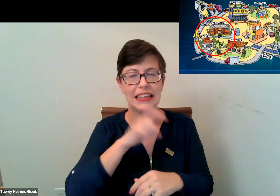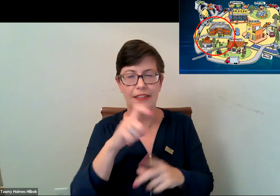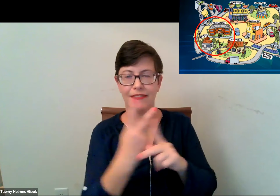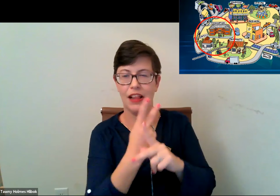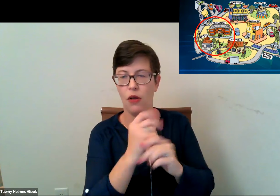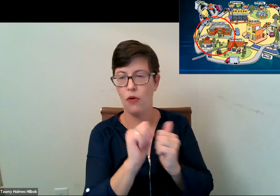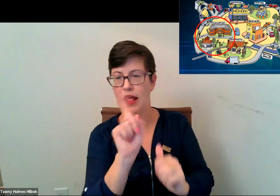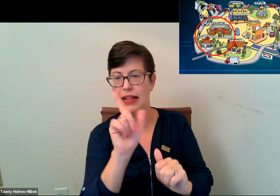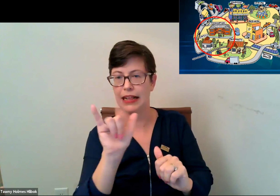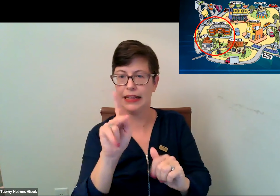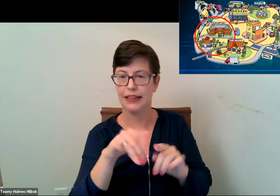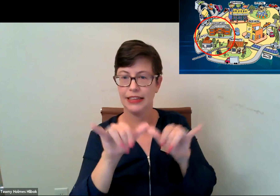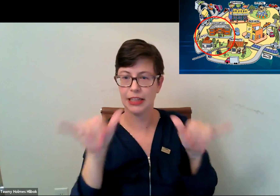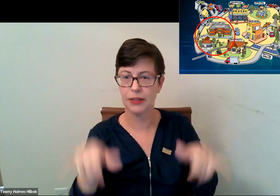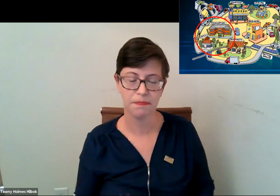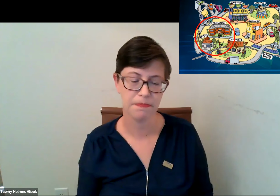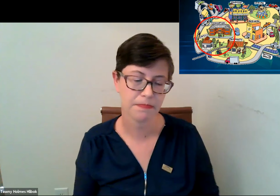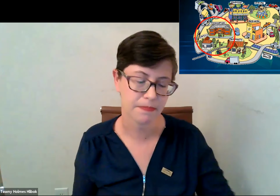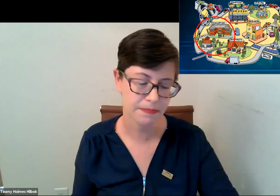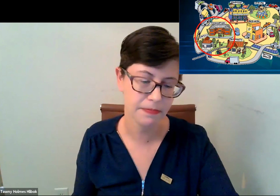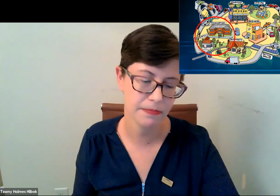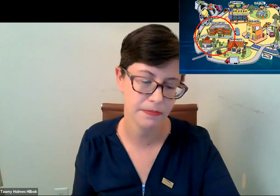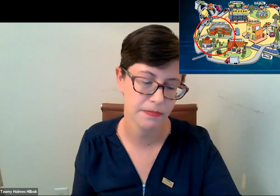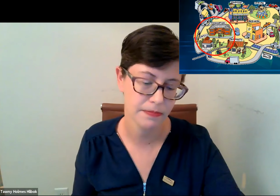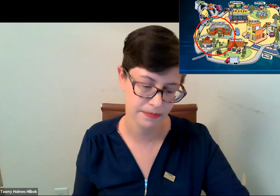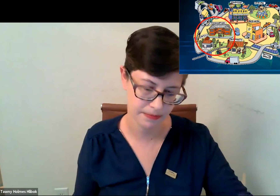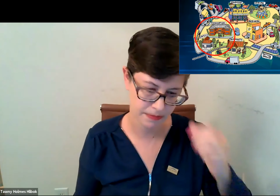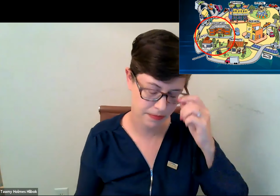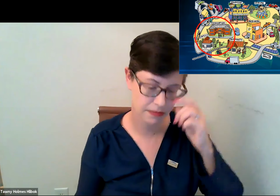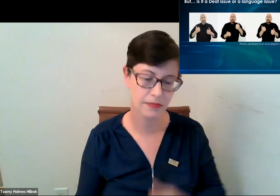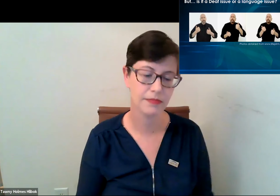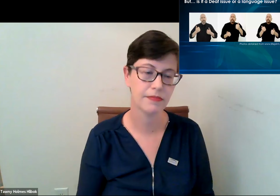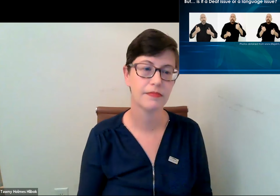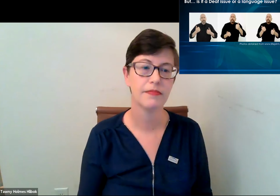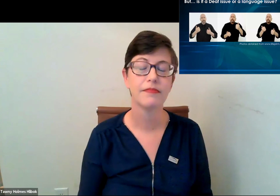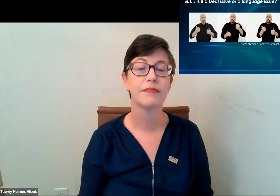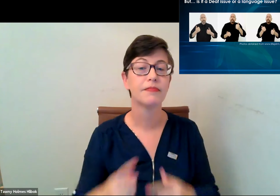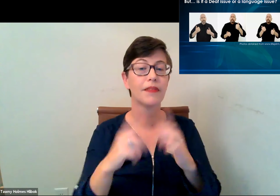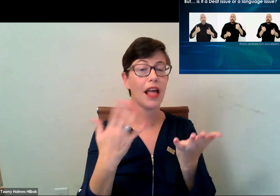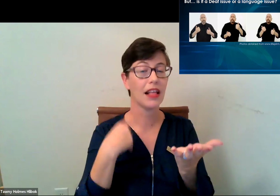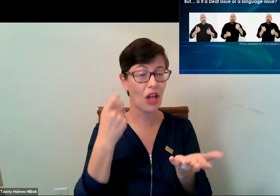These are things that need to change now we need to figure out where is the weakness in the system.